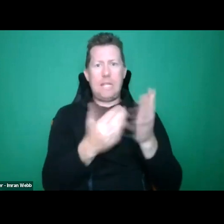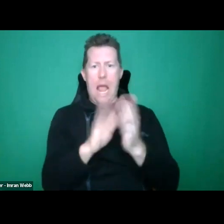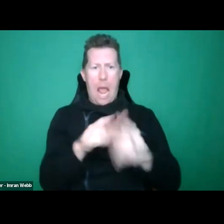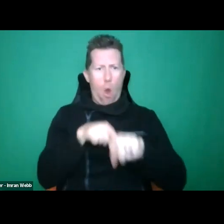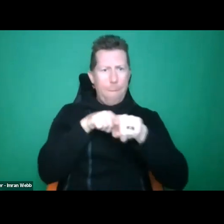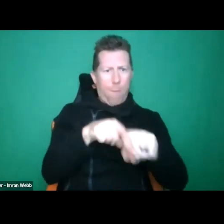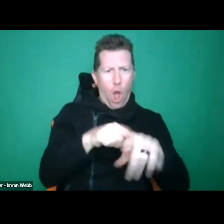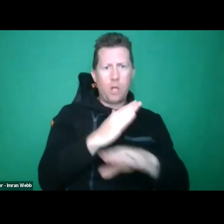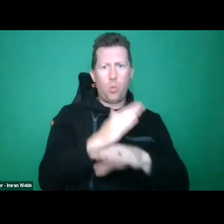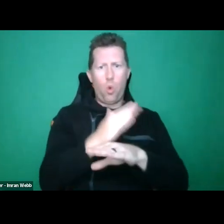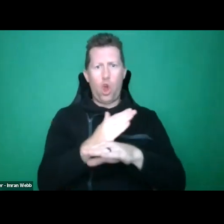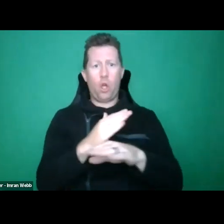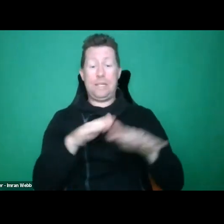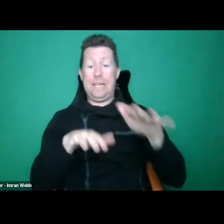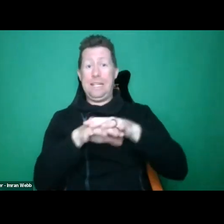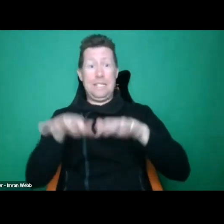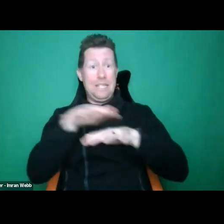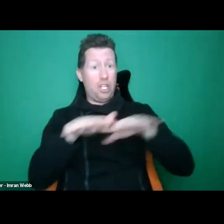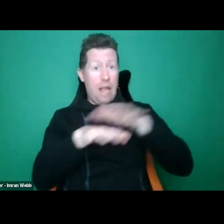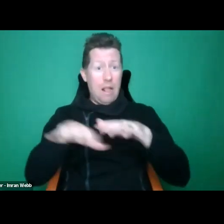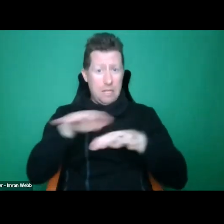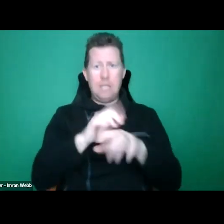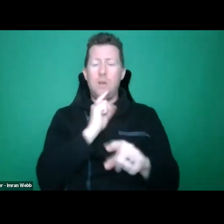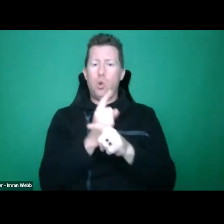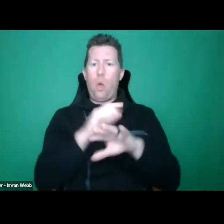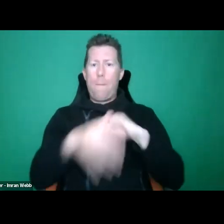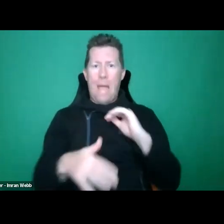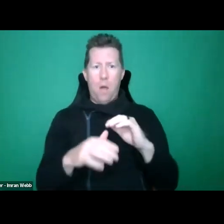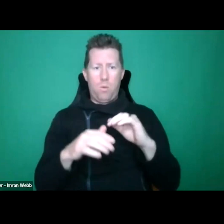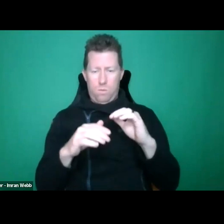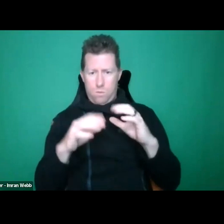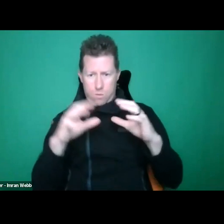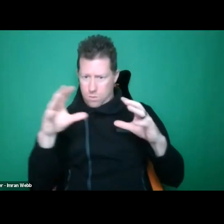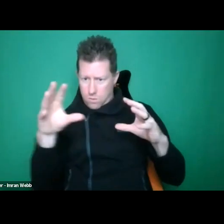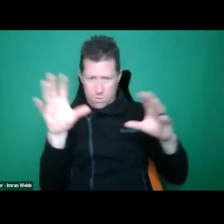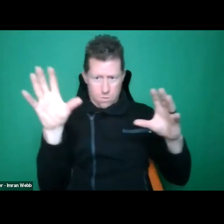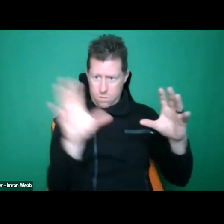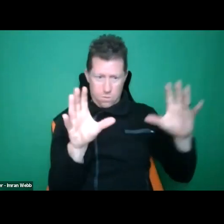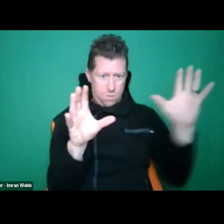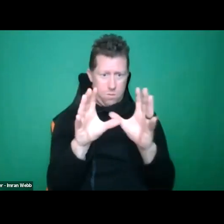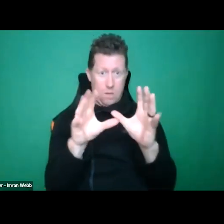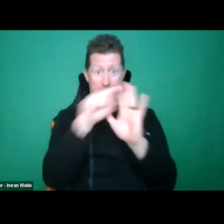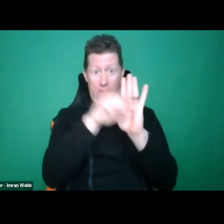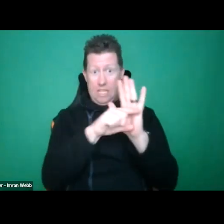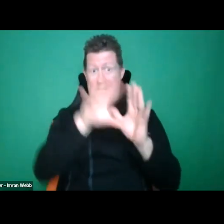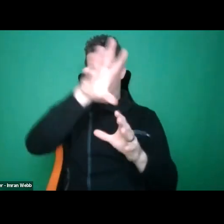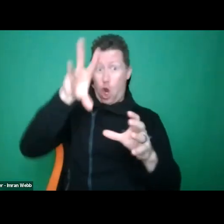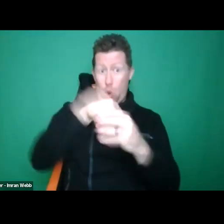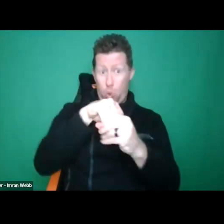When I'm talking about intersectionality, I'll be really addressing the ethics of inclusion and the outputs and the products.